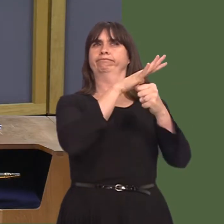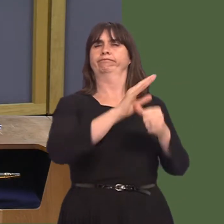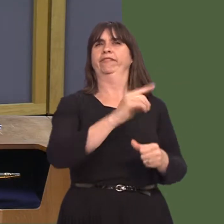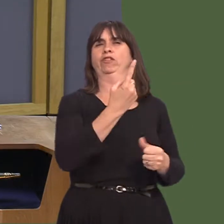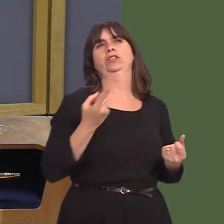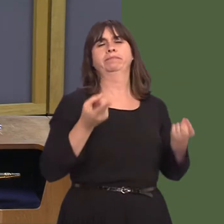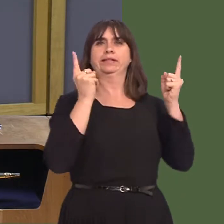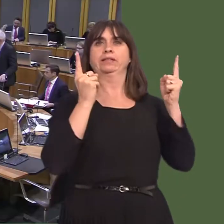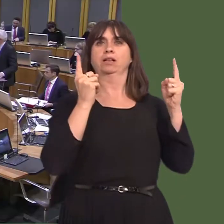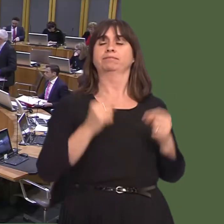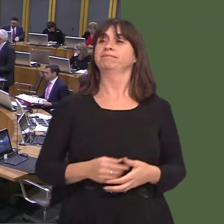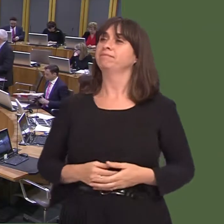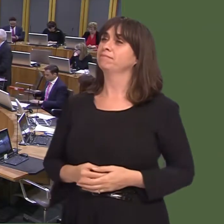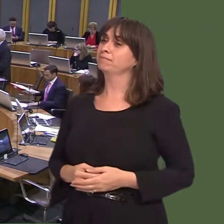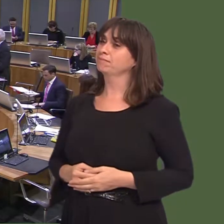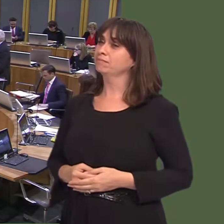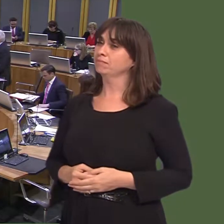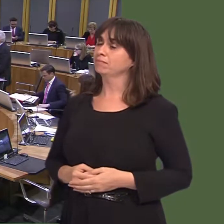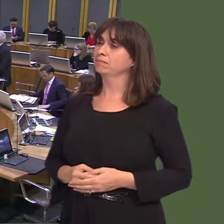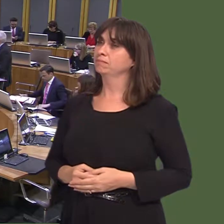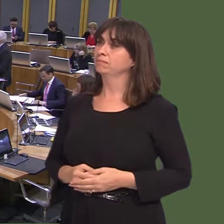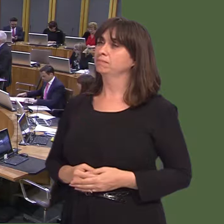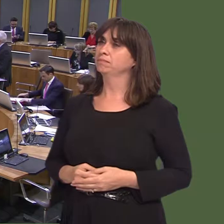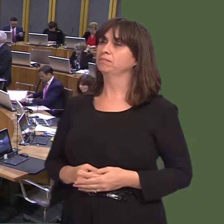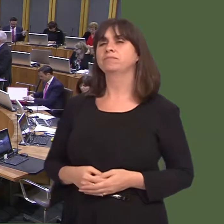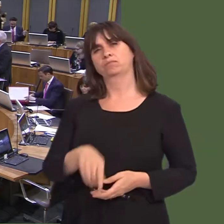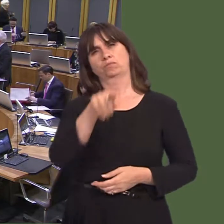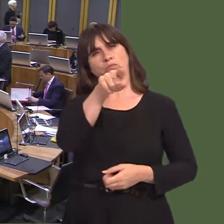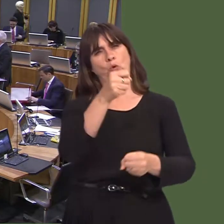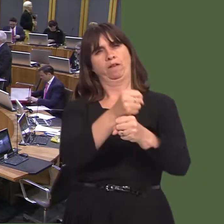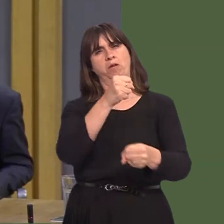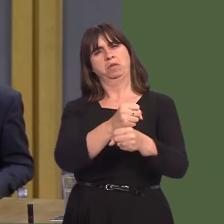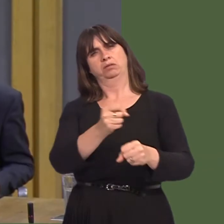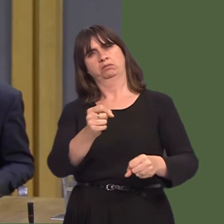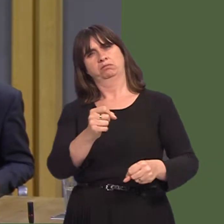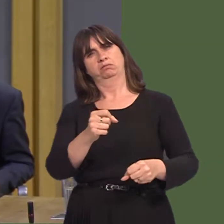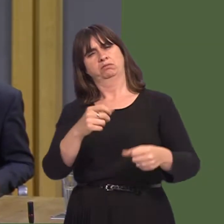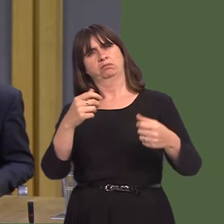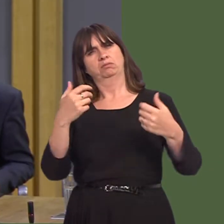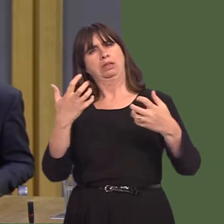Wood. Leanne Wood AM: 1. Beth y mae Llywodraeth Cymru'n ei wneud i sicrhau bod gweithwyr yn cael eu talu'r cyflog byw go iawn?